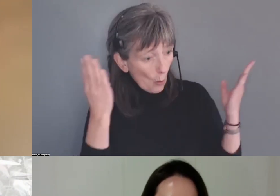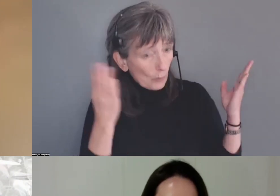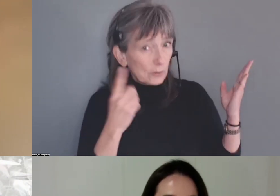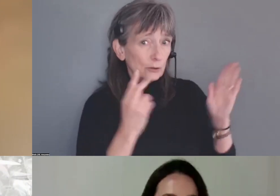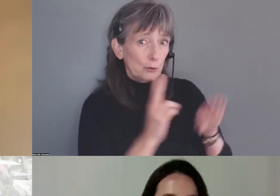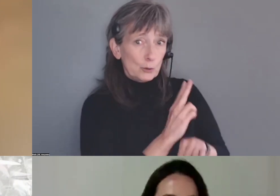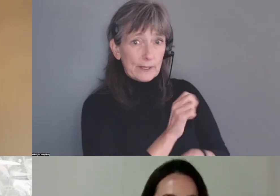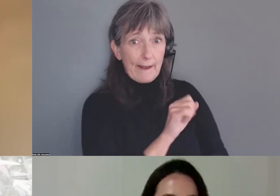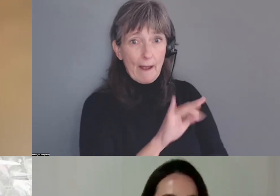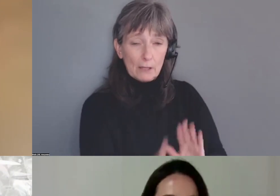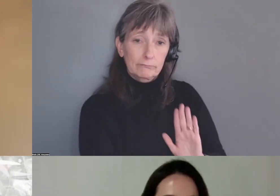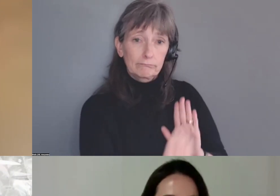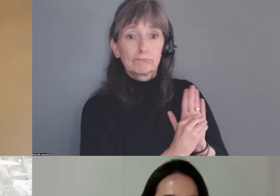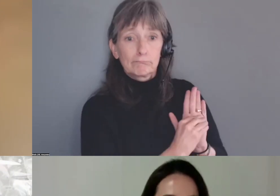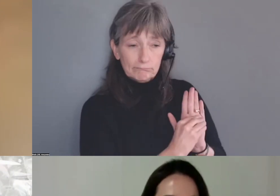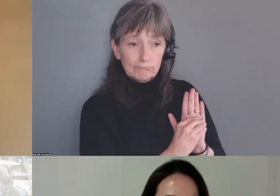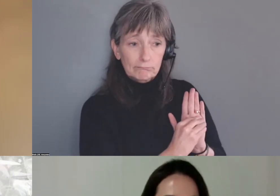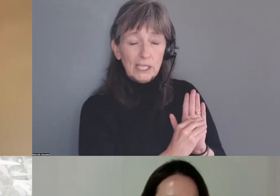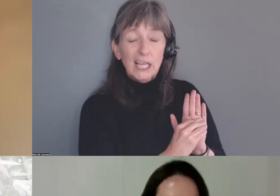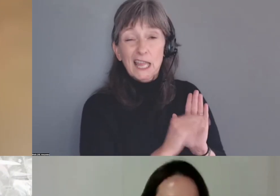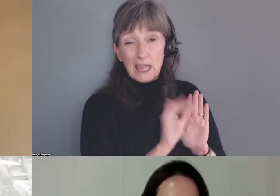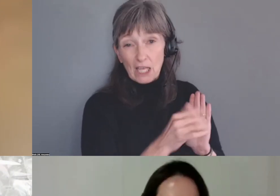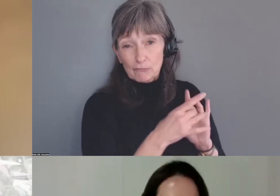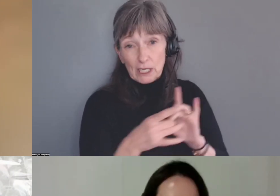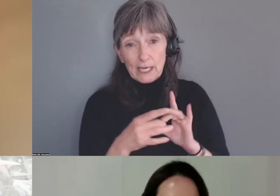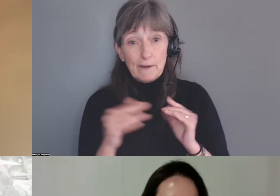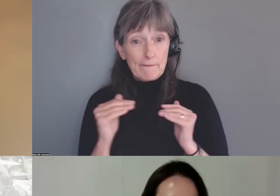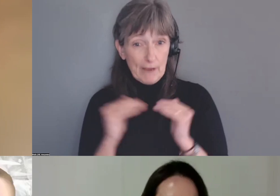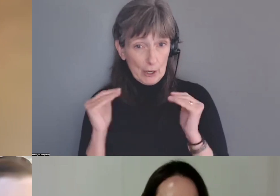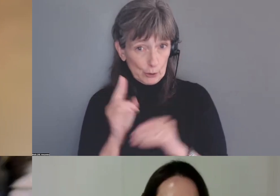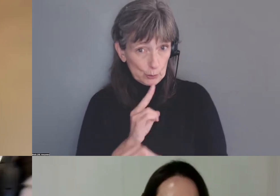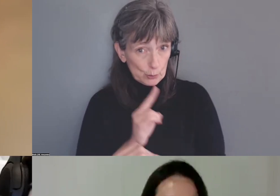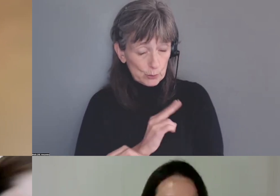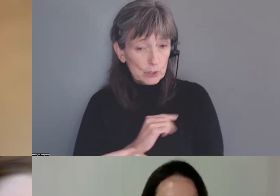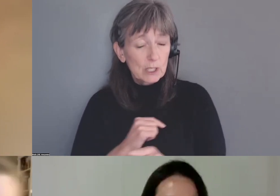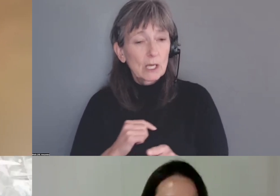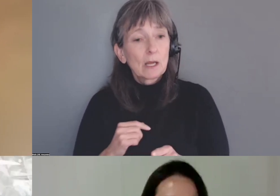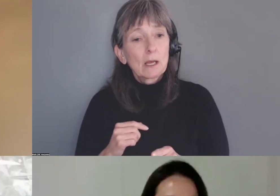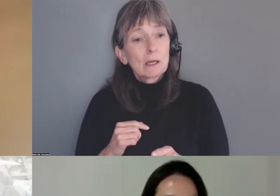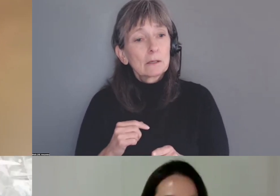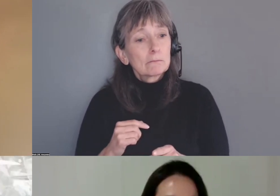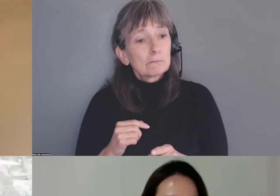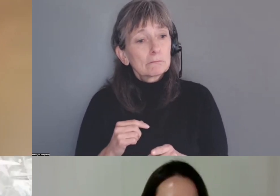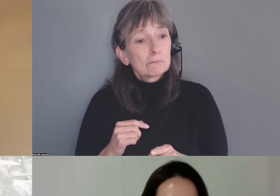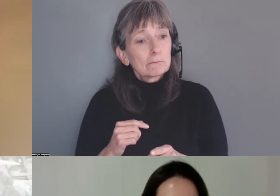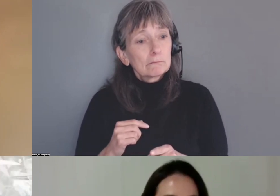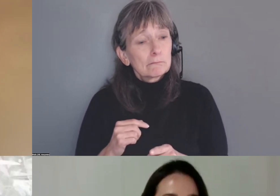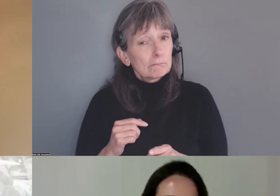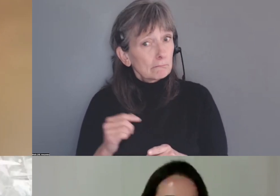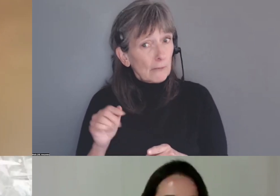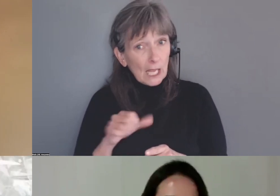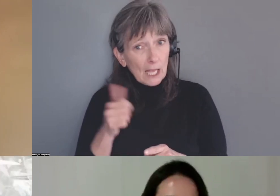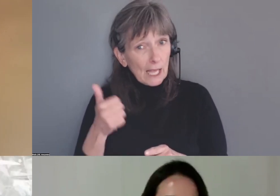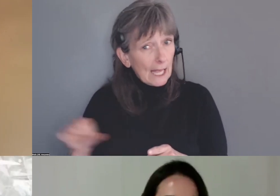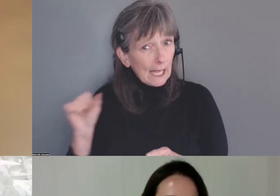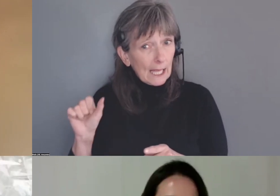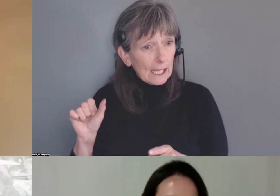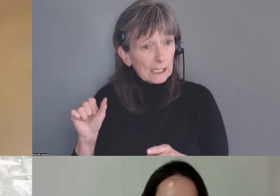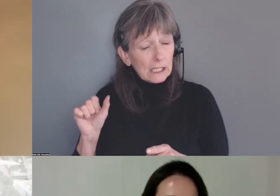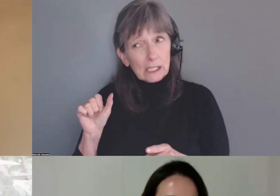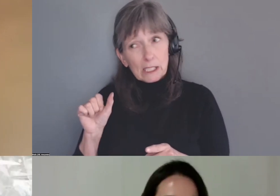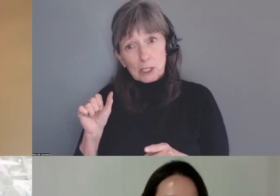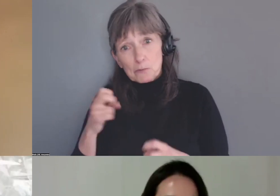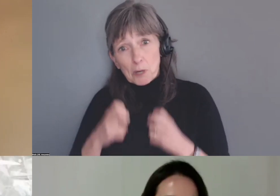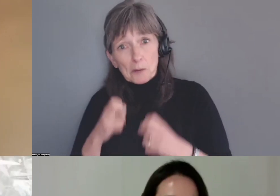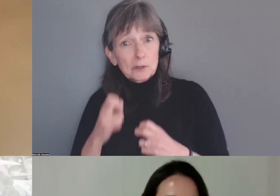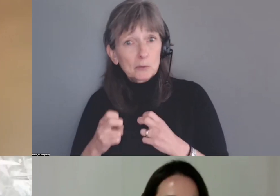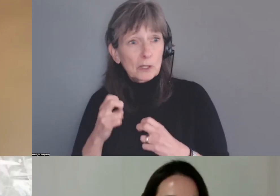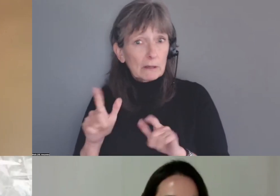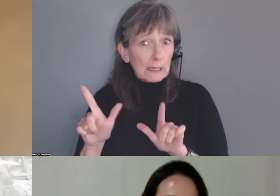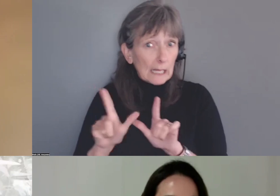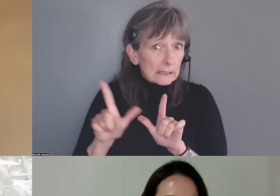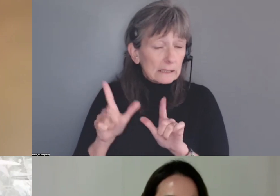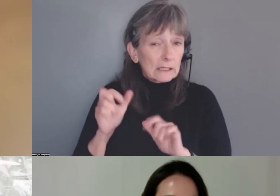with the concept of fair use. Have you had any issues around copyright or licencing or uploading